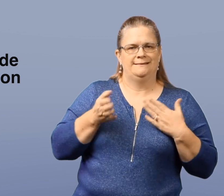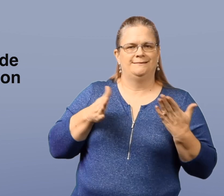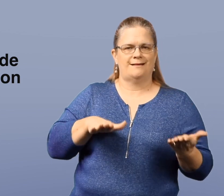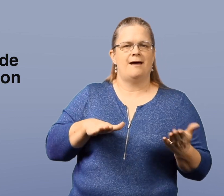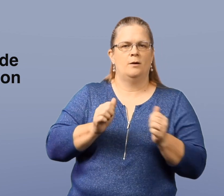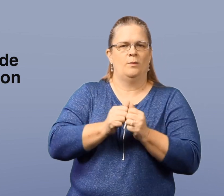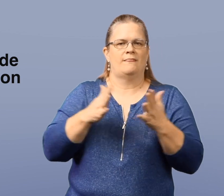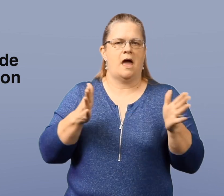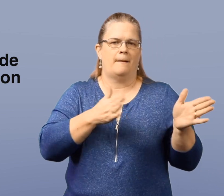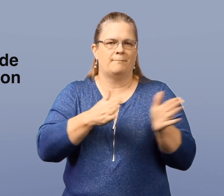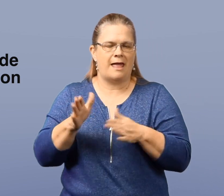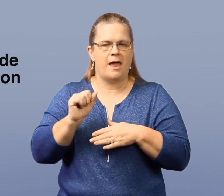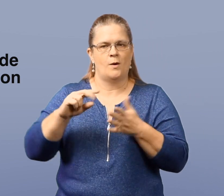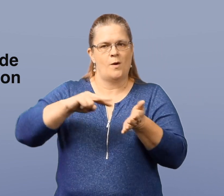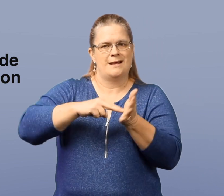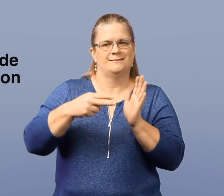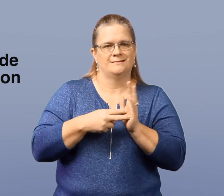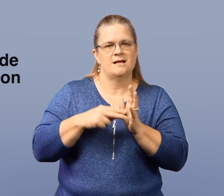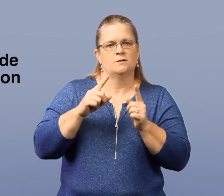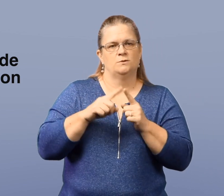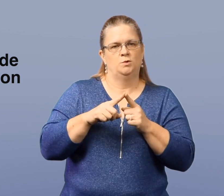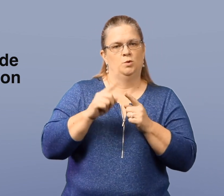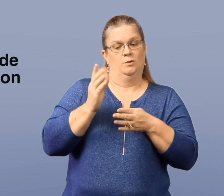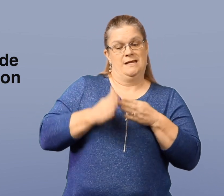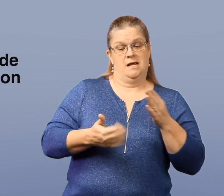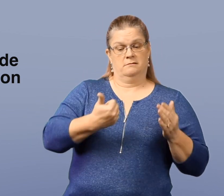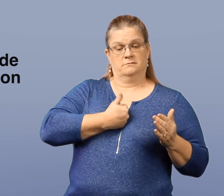A desire to be dead, without a plan or intent